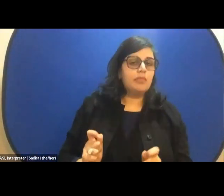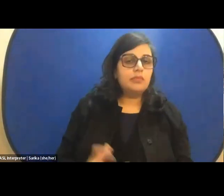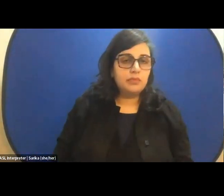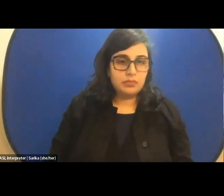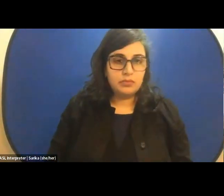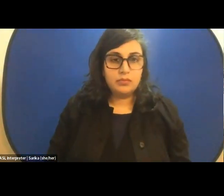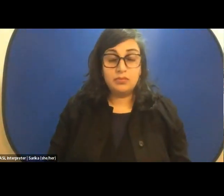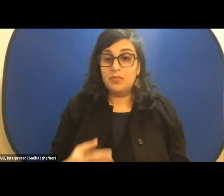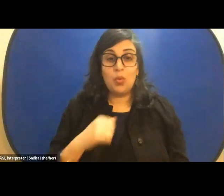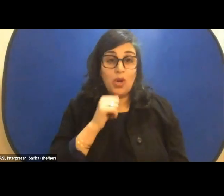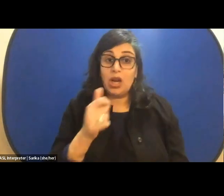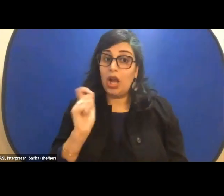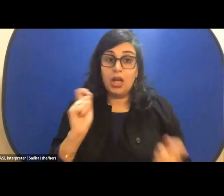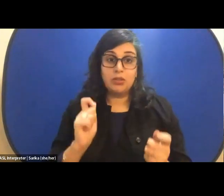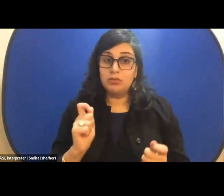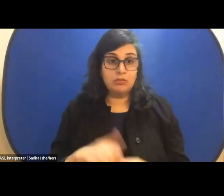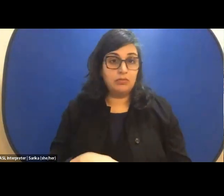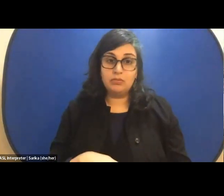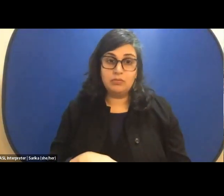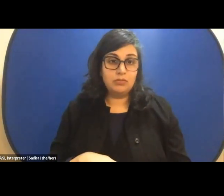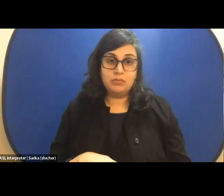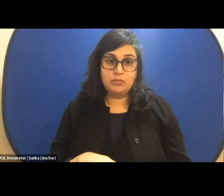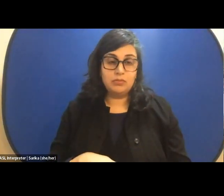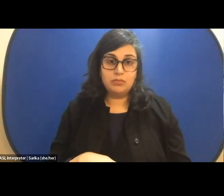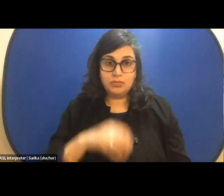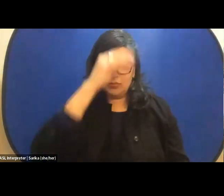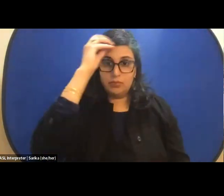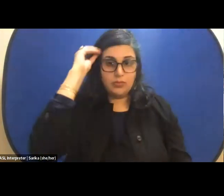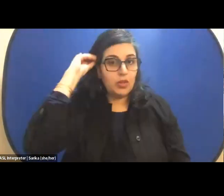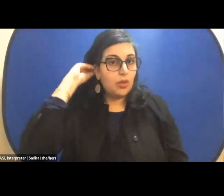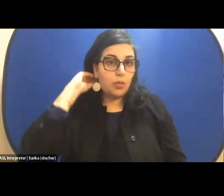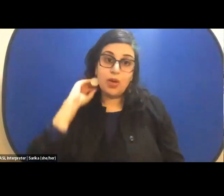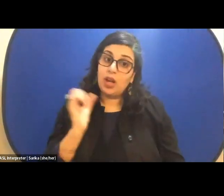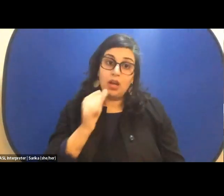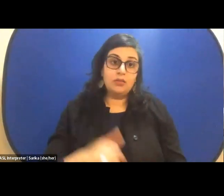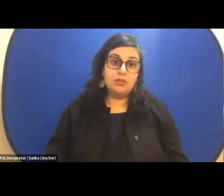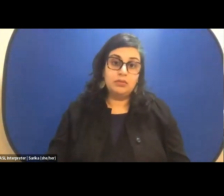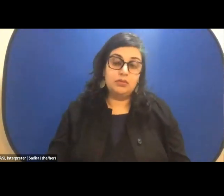out something that works for everyone. Coming back and behind closed doors saying there's changes we'd like